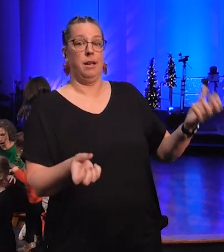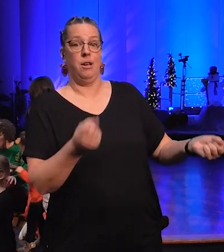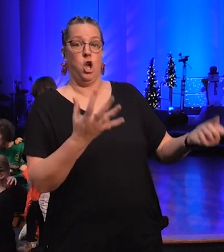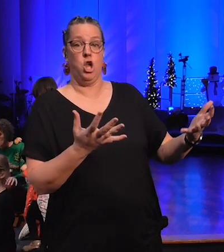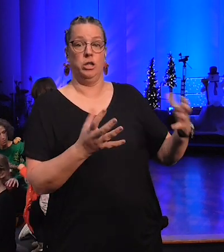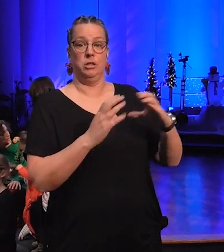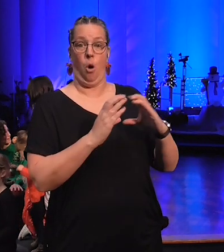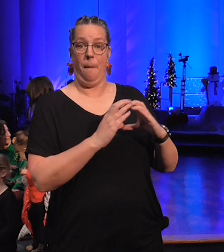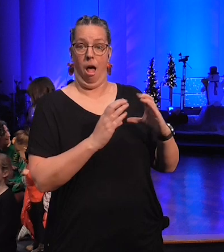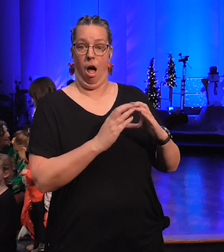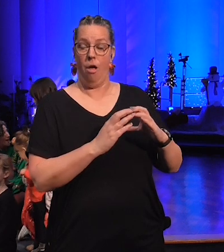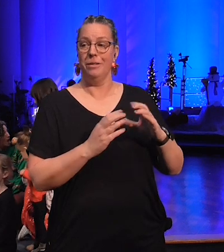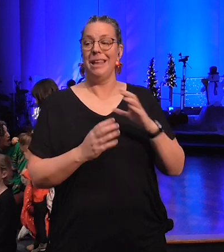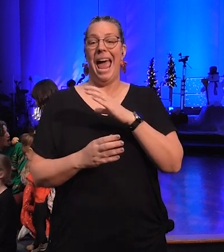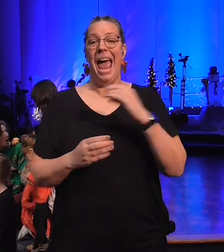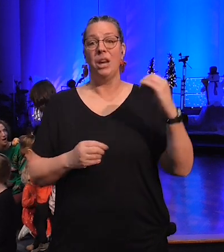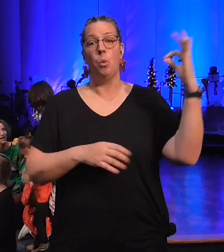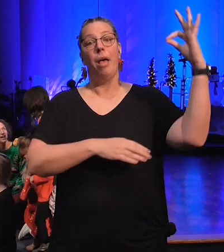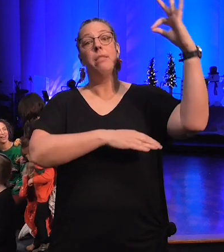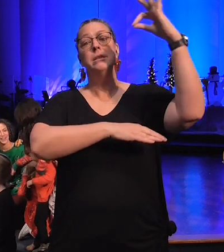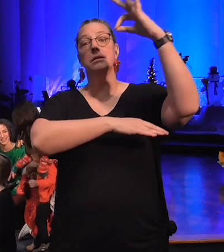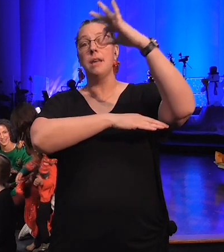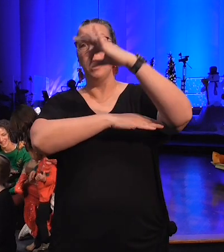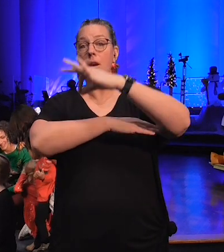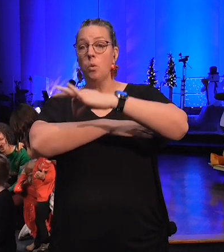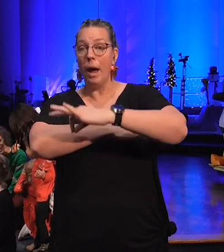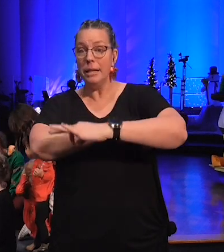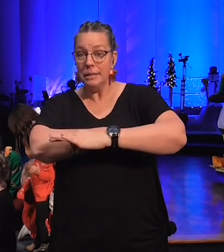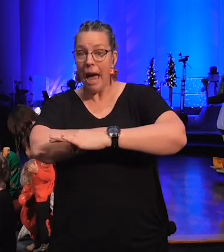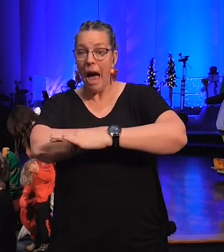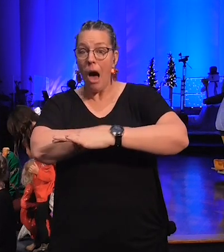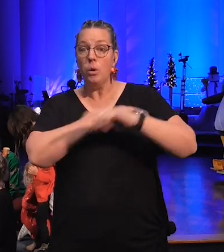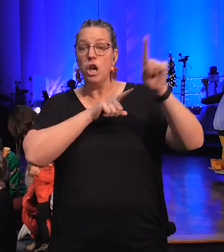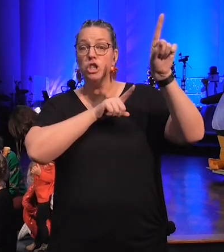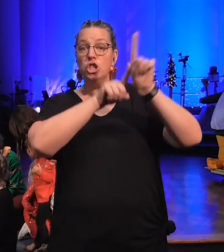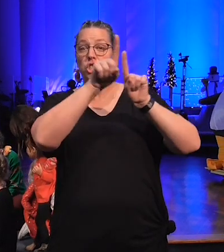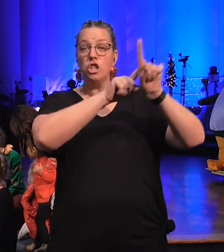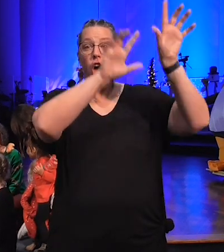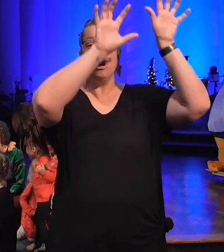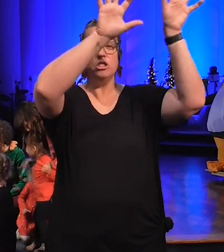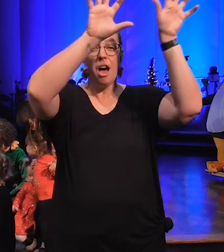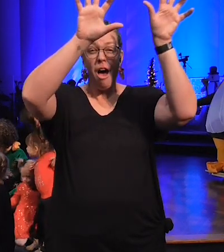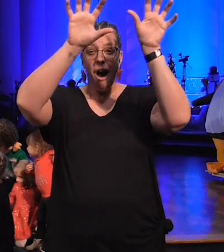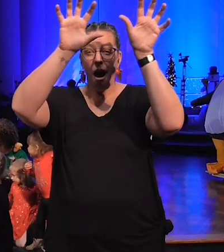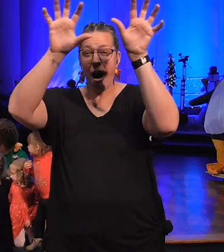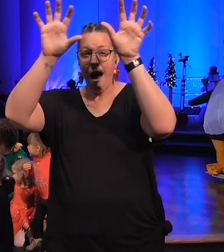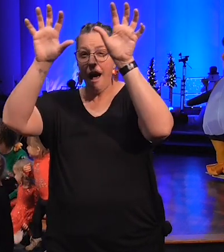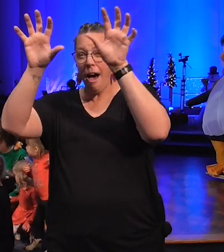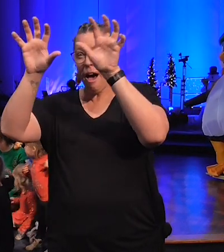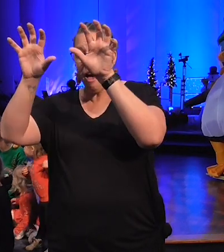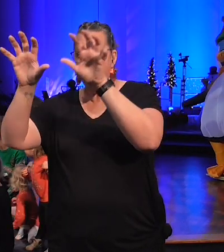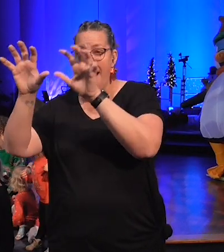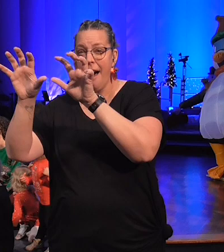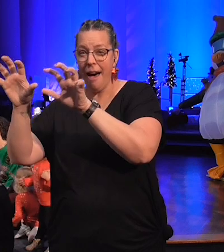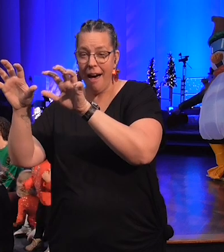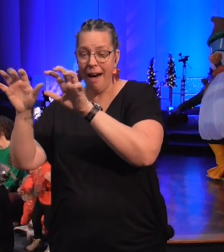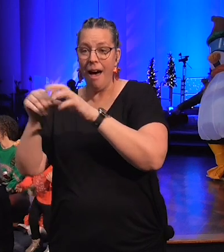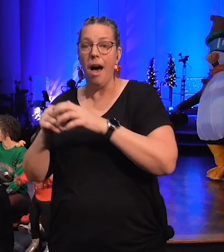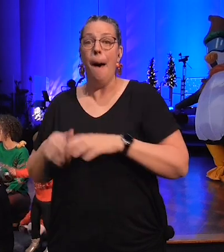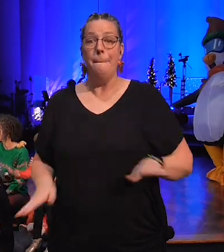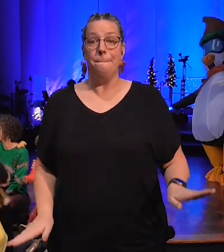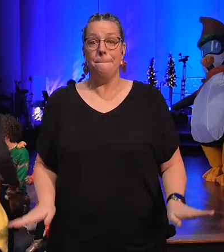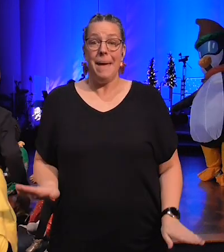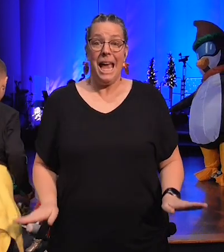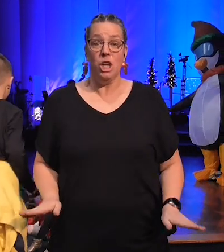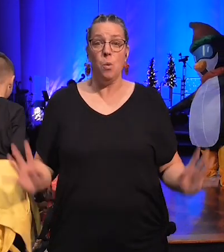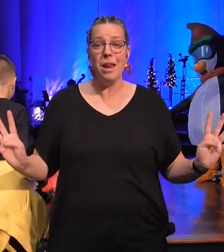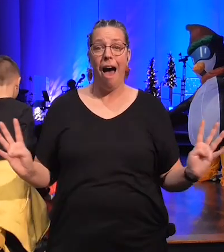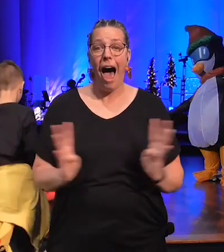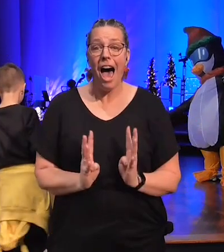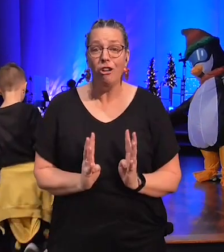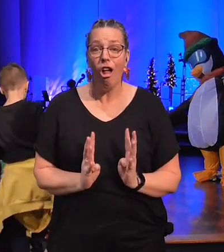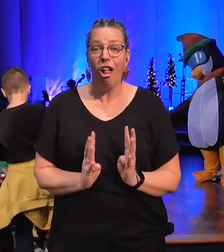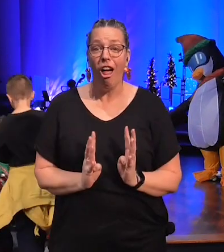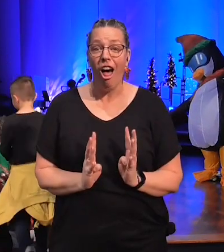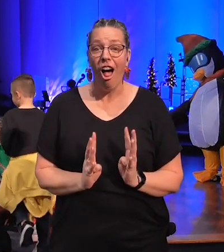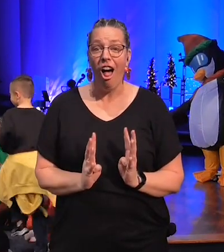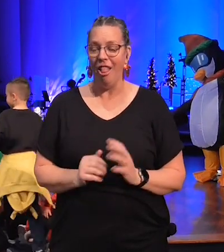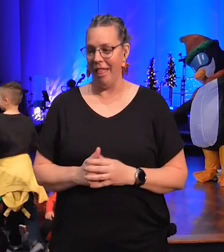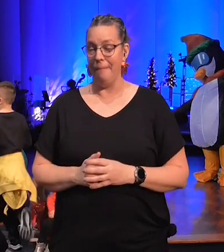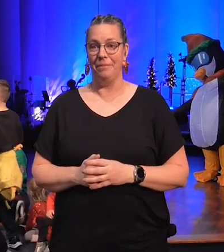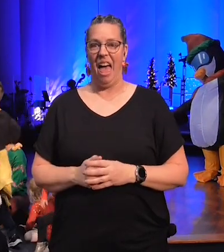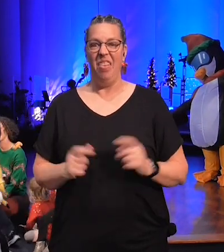fishing the others juggled snowballs and when the sun went down and stars filled the cold dark sky